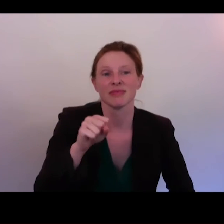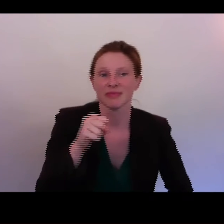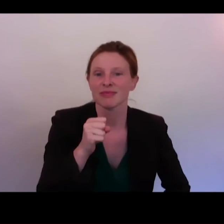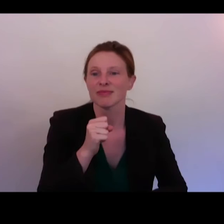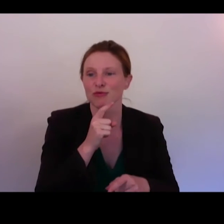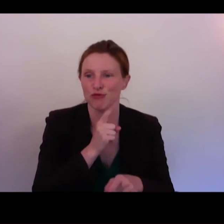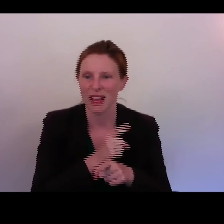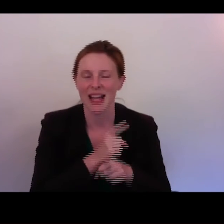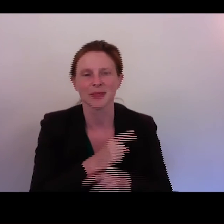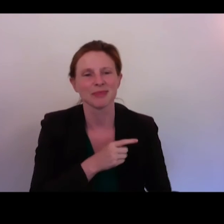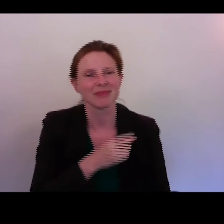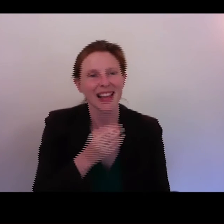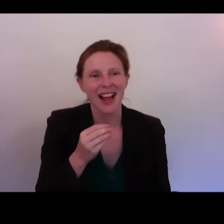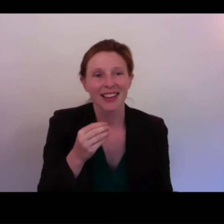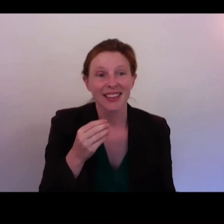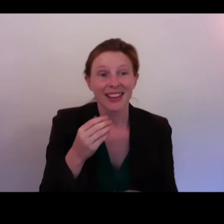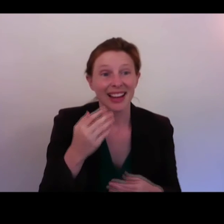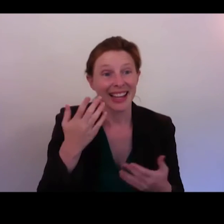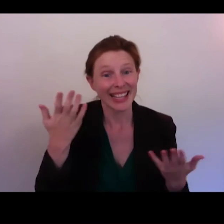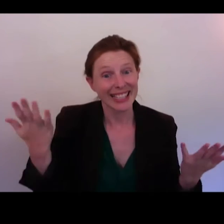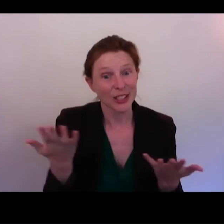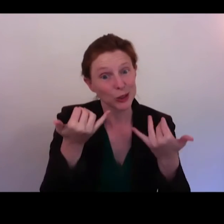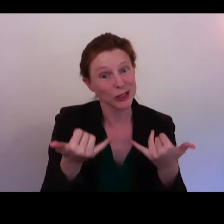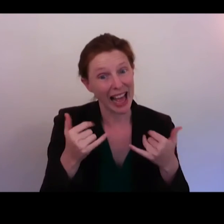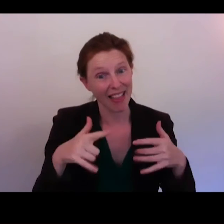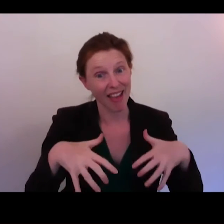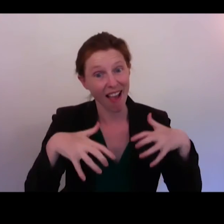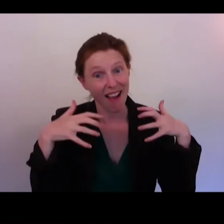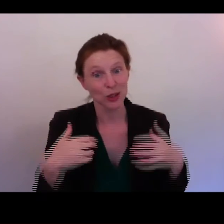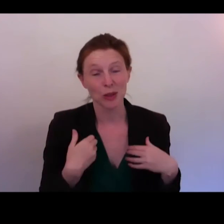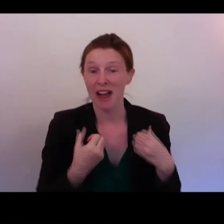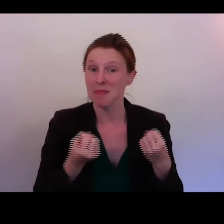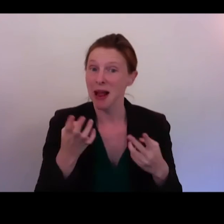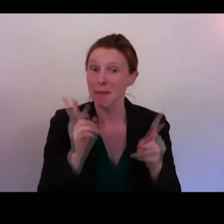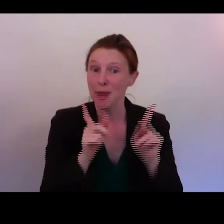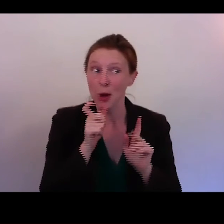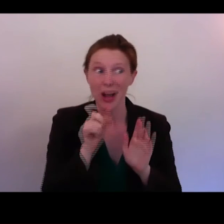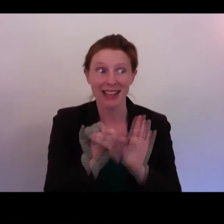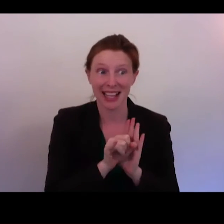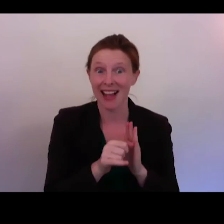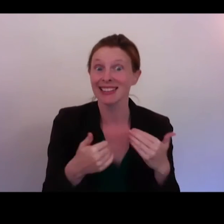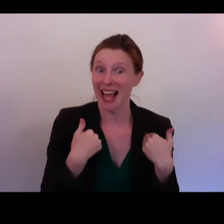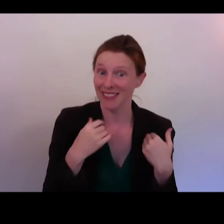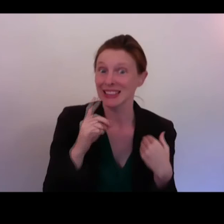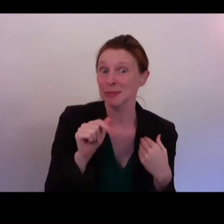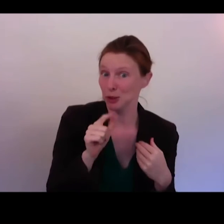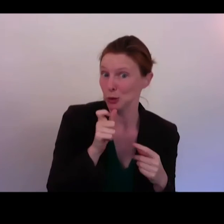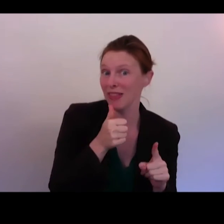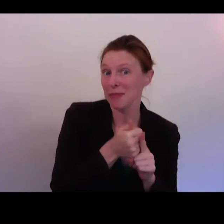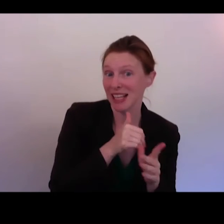I think I'm answering your question. I'm not sure if that was exactly it. Yes, you are. Now here today in the audience, we have an awful lot of people